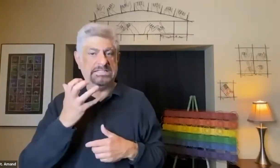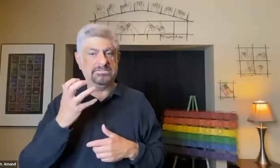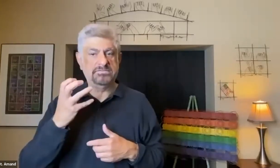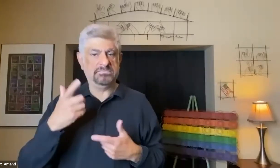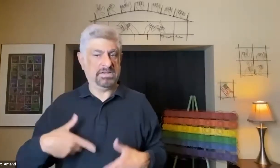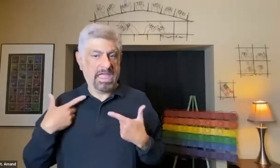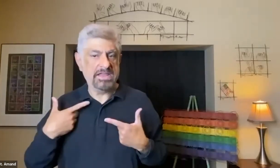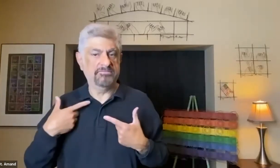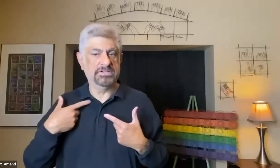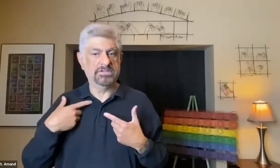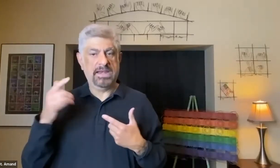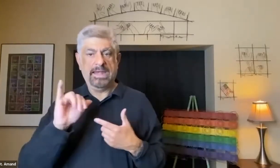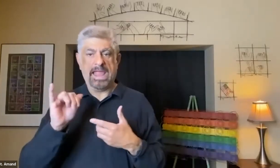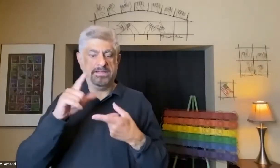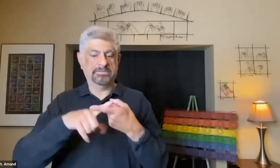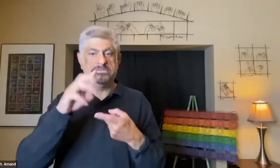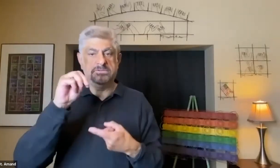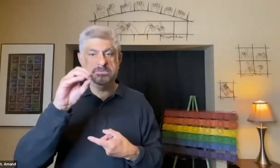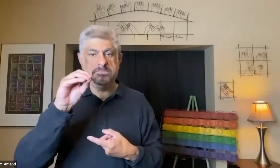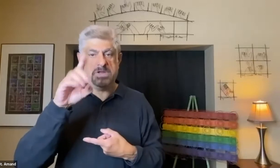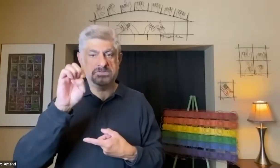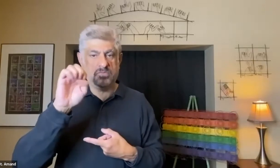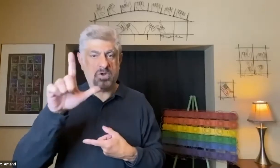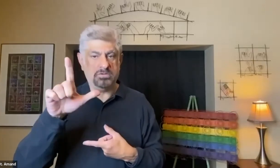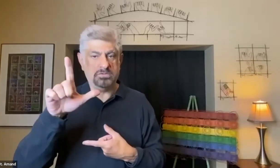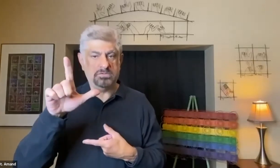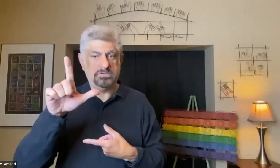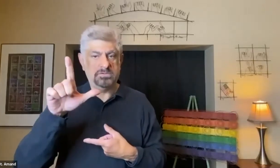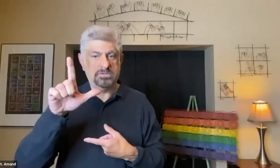and it was just amazing to hear his life stories.